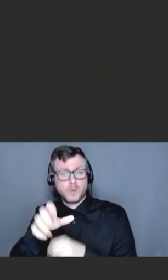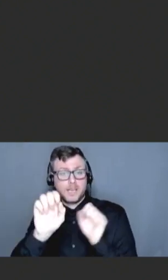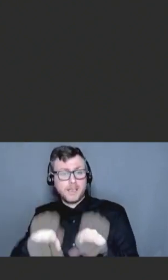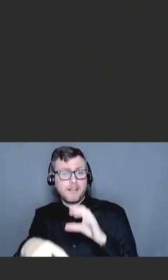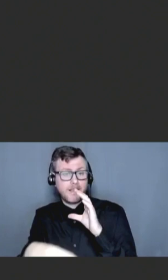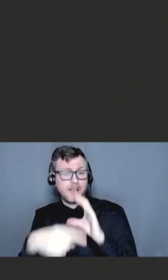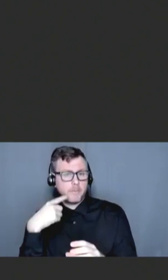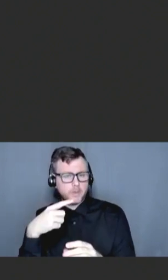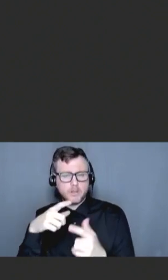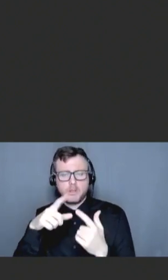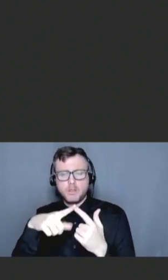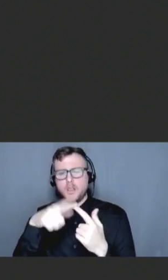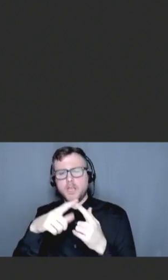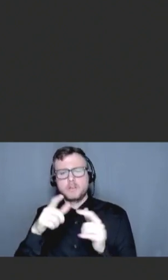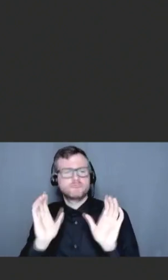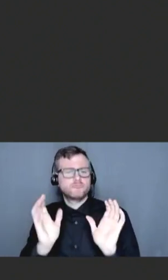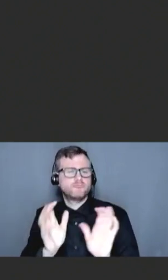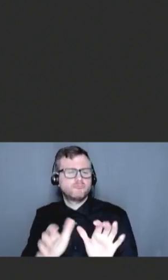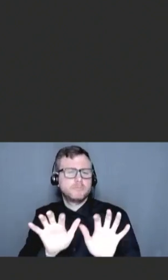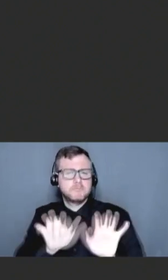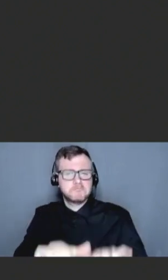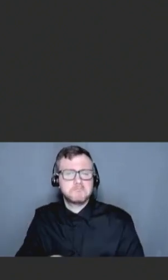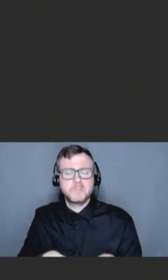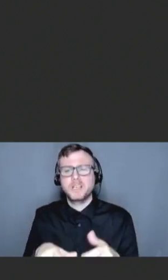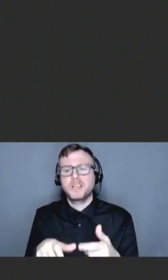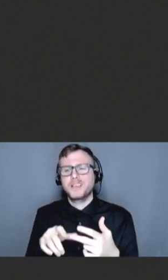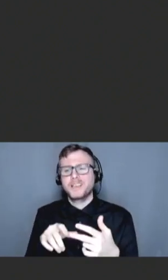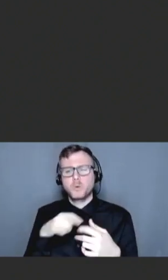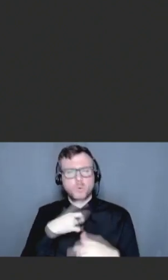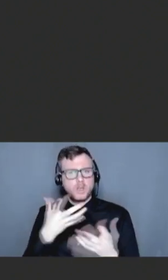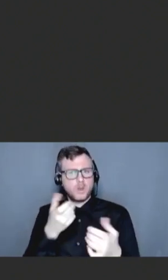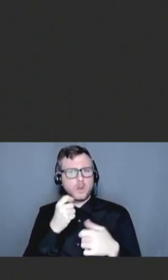put those in the chat. We want to get those back to our committee,